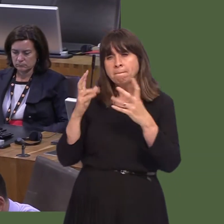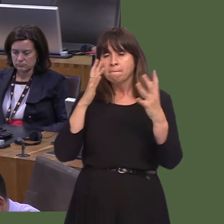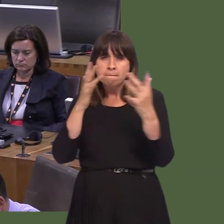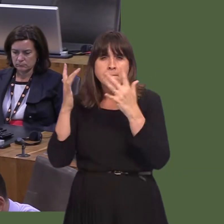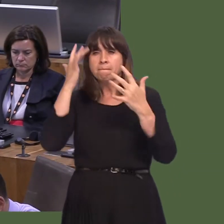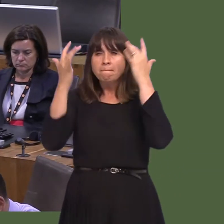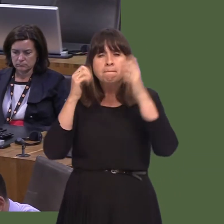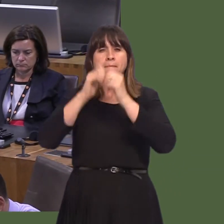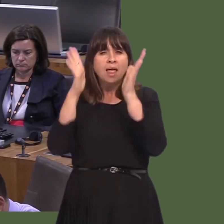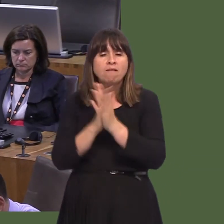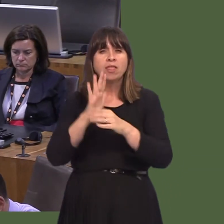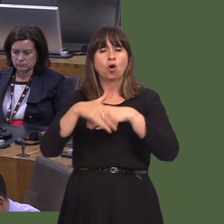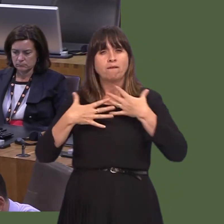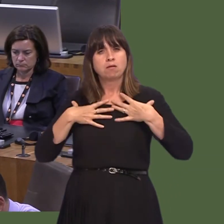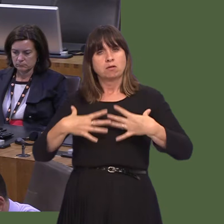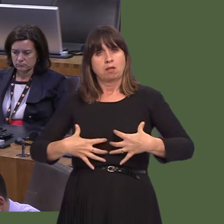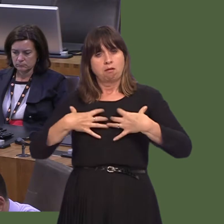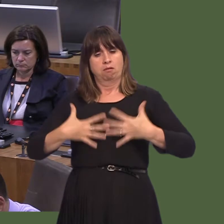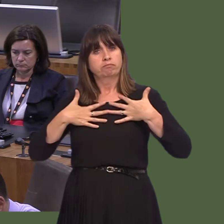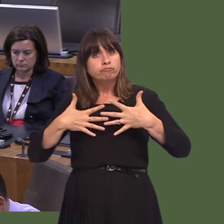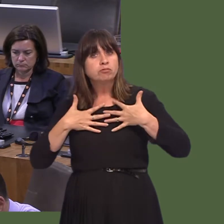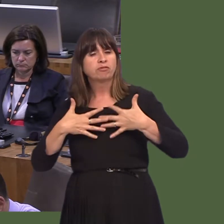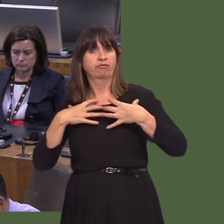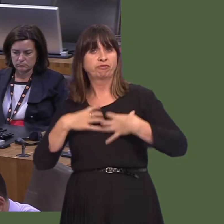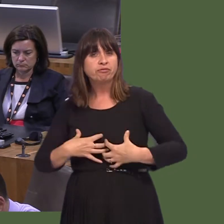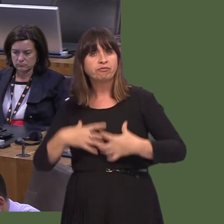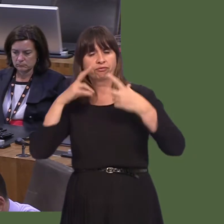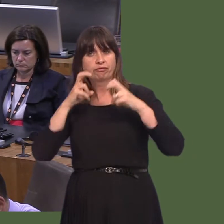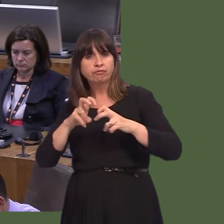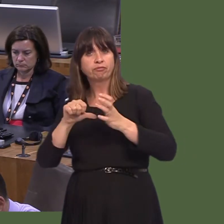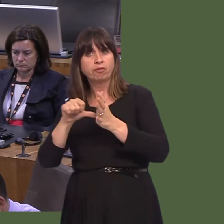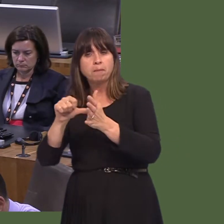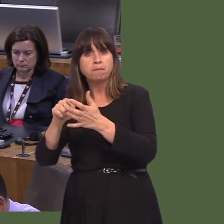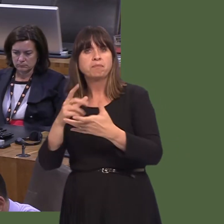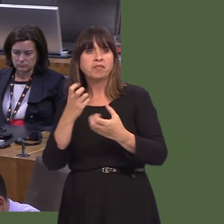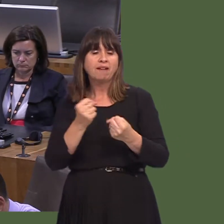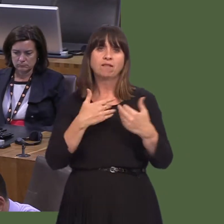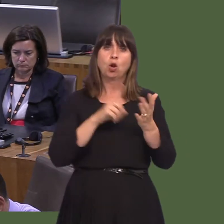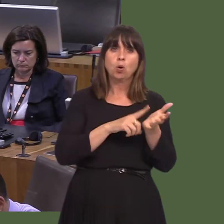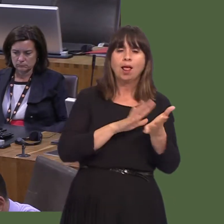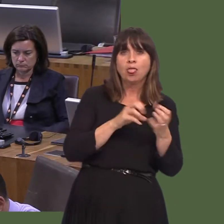It has put in place a national work stream and appointed a lead clinician for Wales to co-ordinate health board activity.